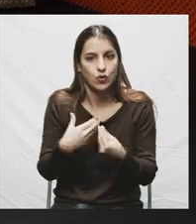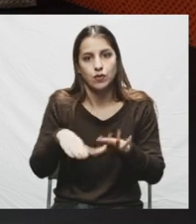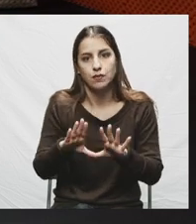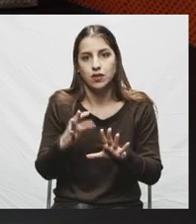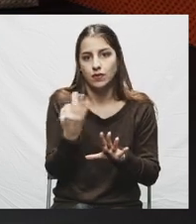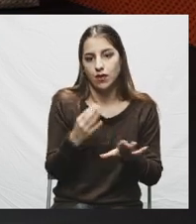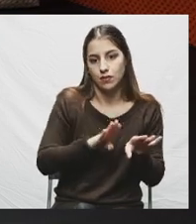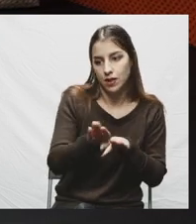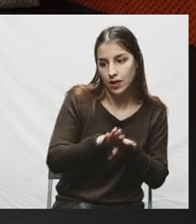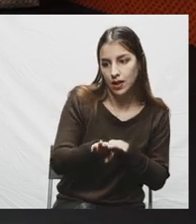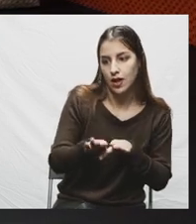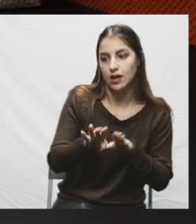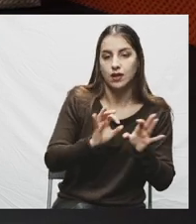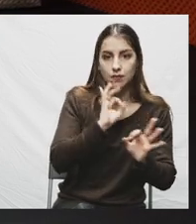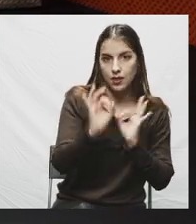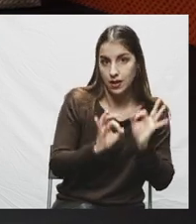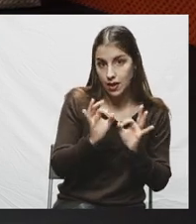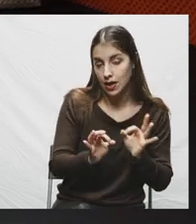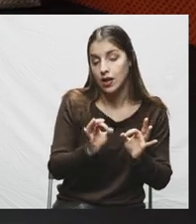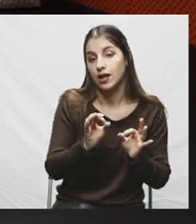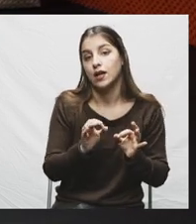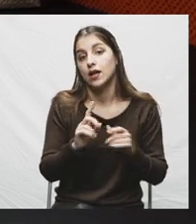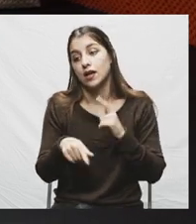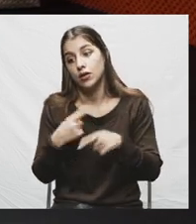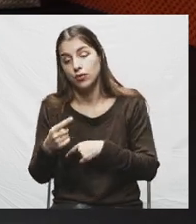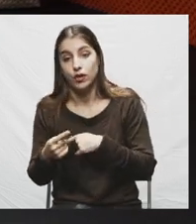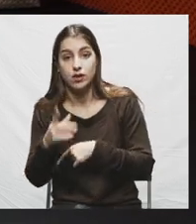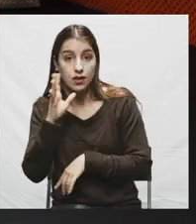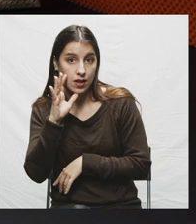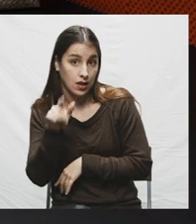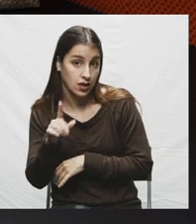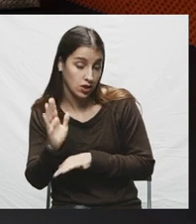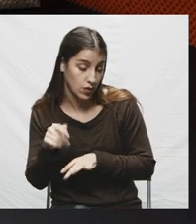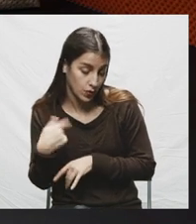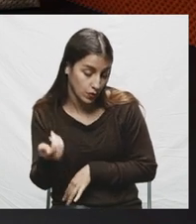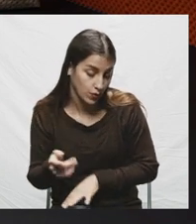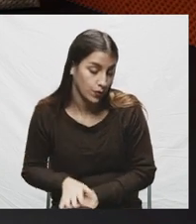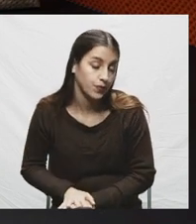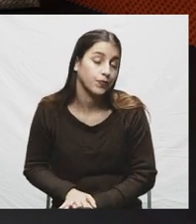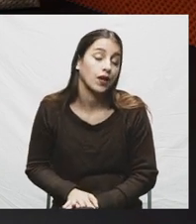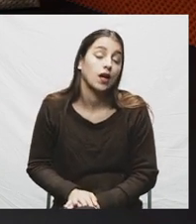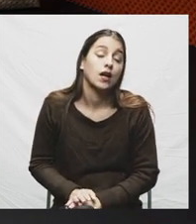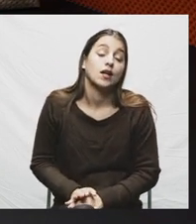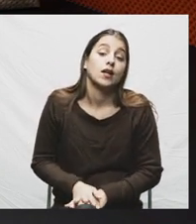Installation, rehearsals, test everything and do one and in the afternoon being already doing a different one…!